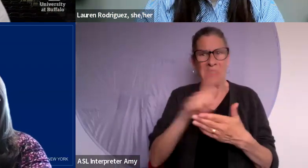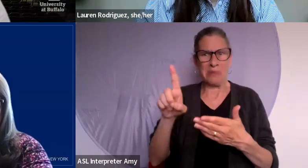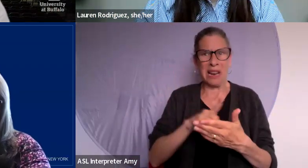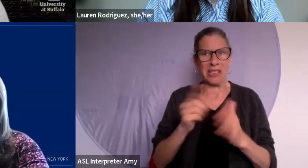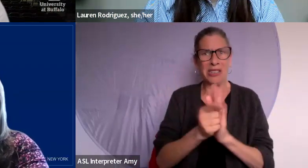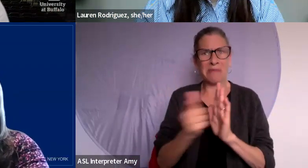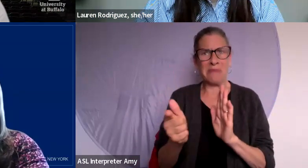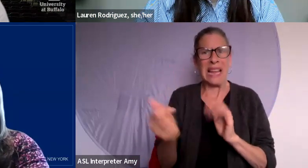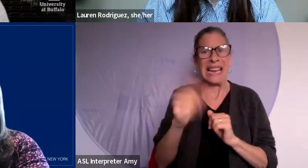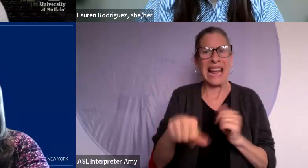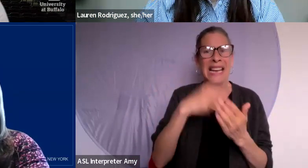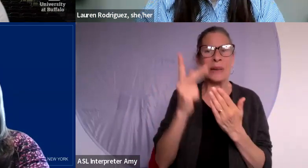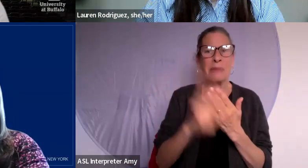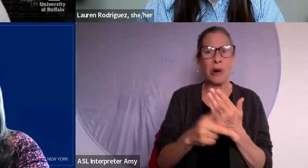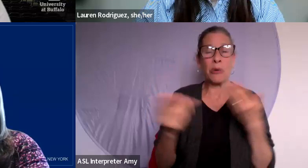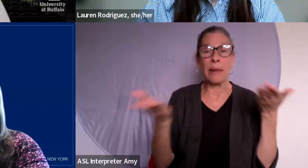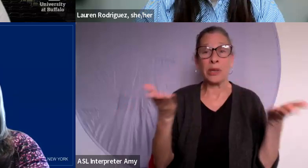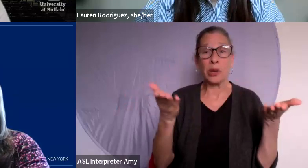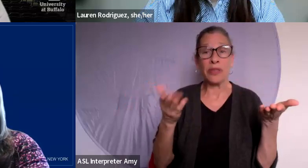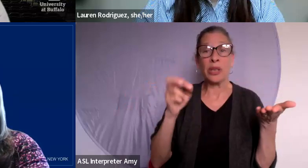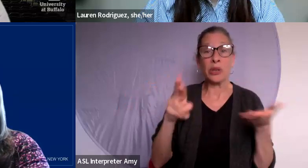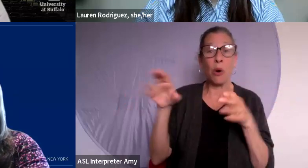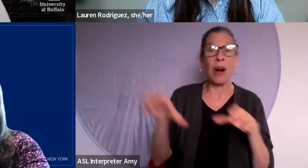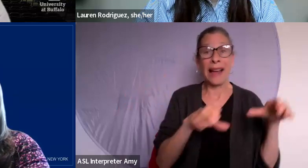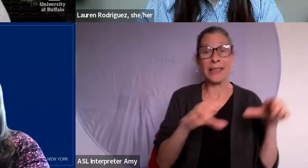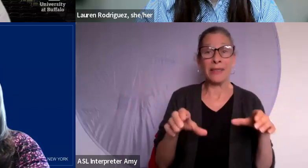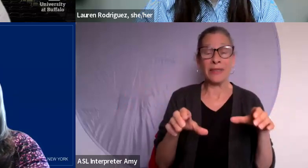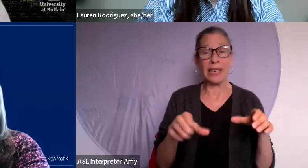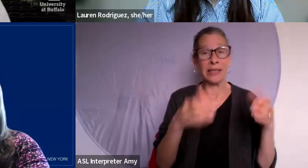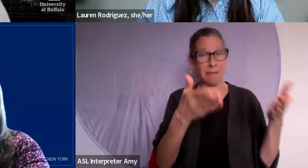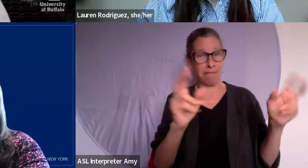any programs, services and activities. That is a language